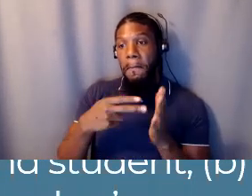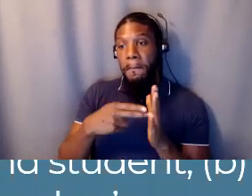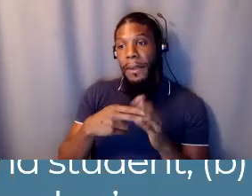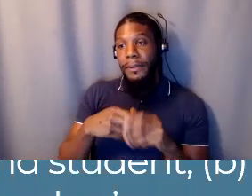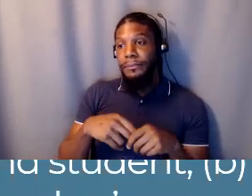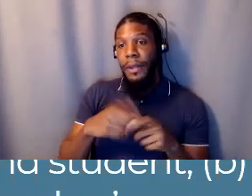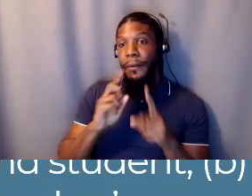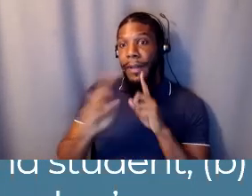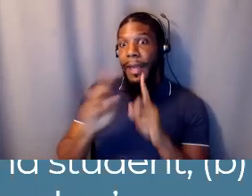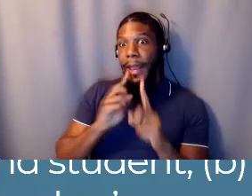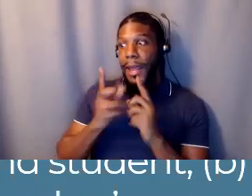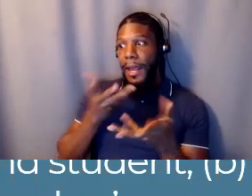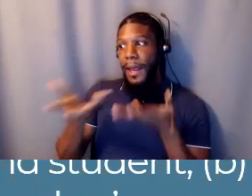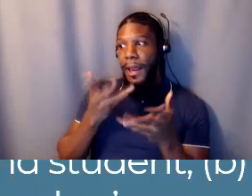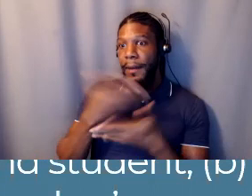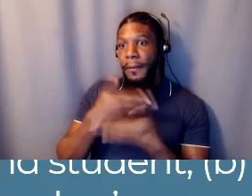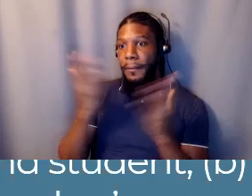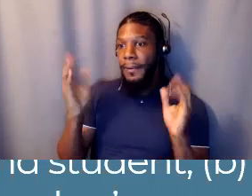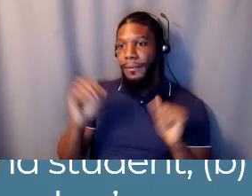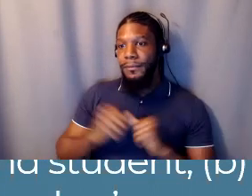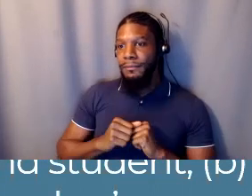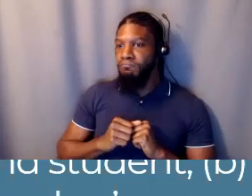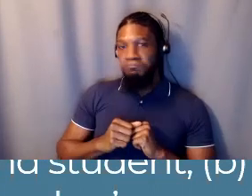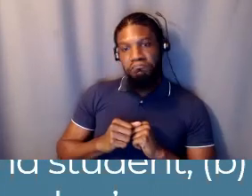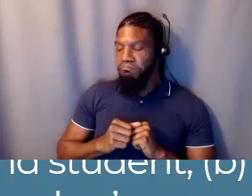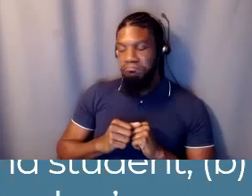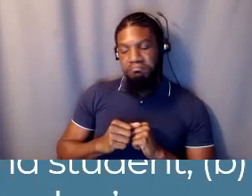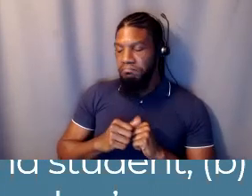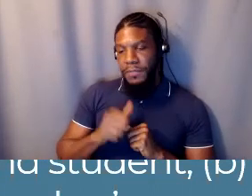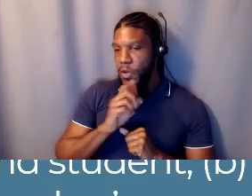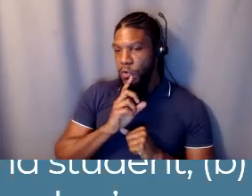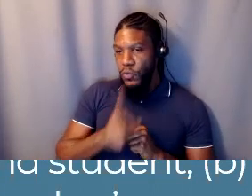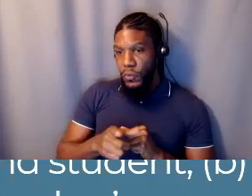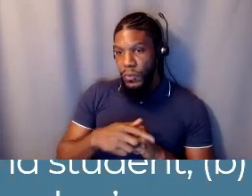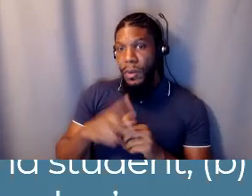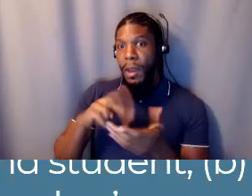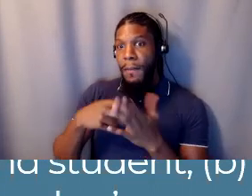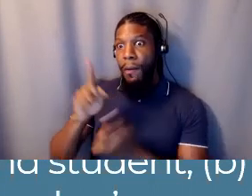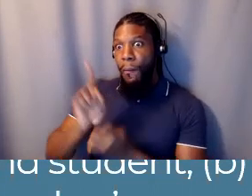we are going to miss the heart of our writing center work or tutoring, which is discussion.